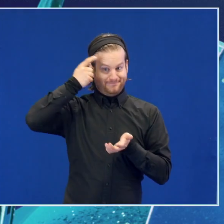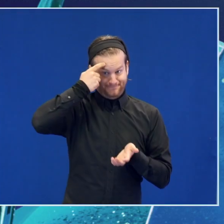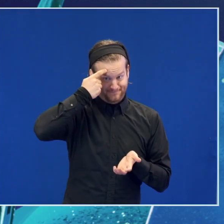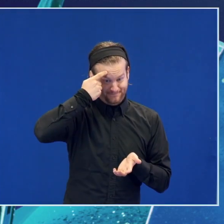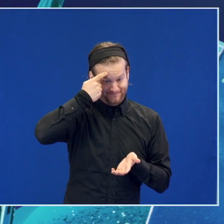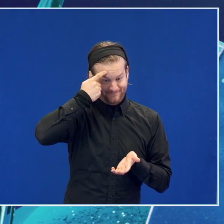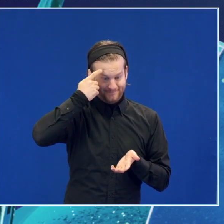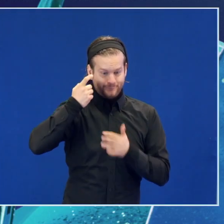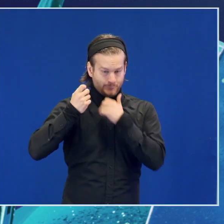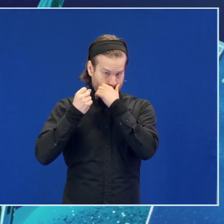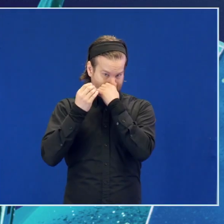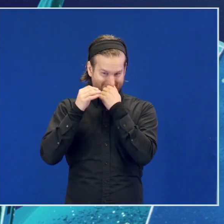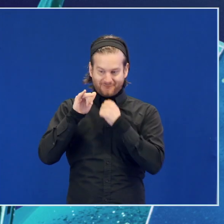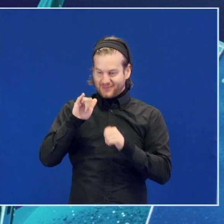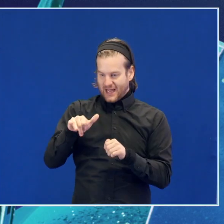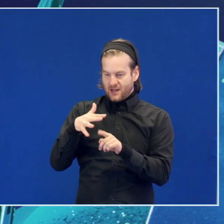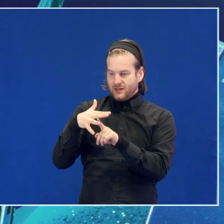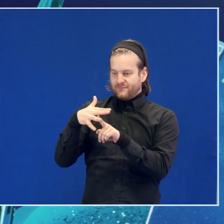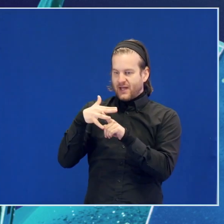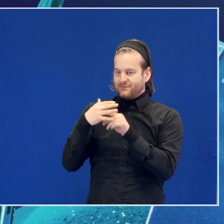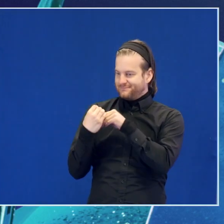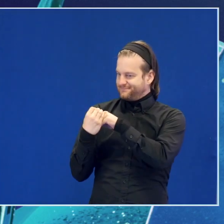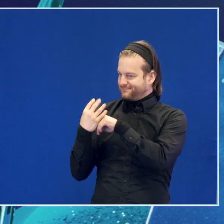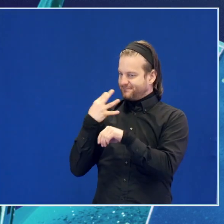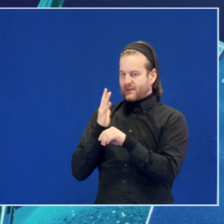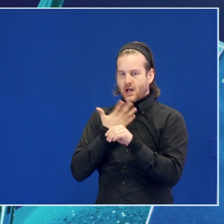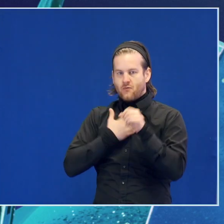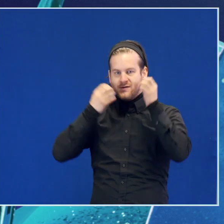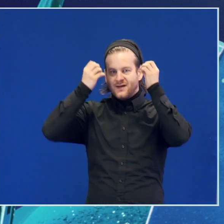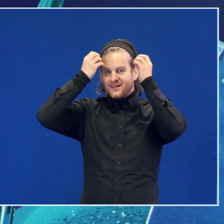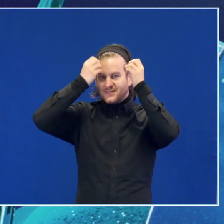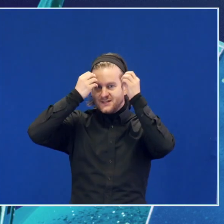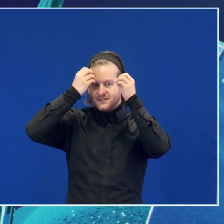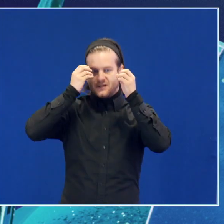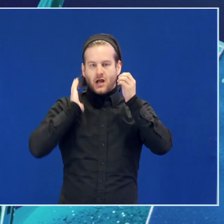how we process. You know, something as simple as reciting a birthday